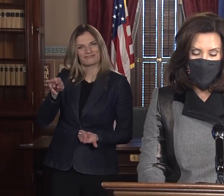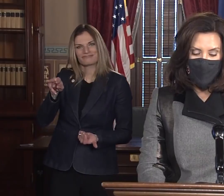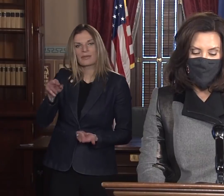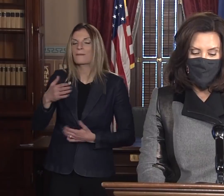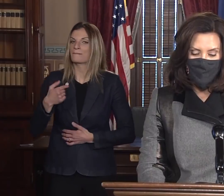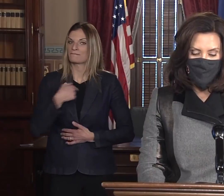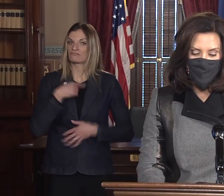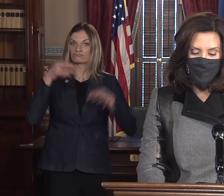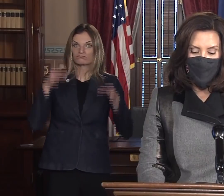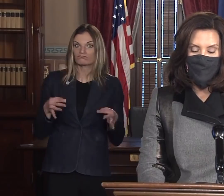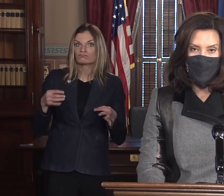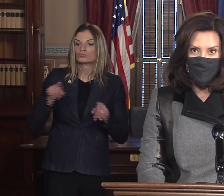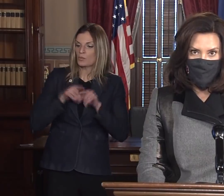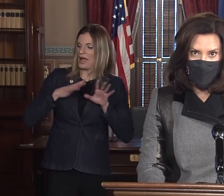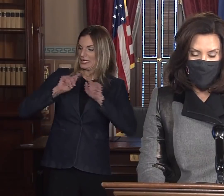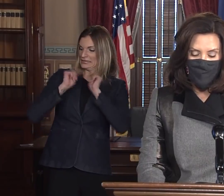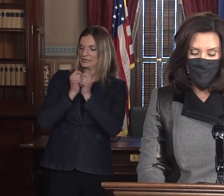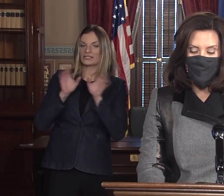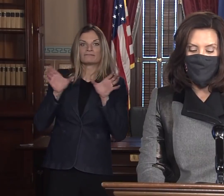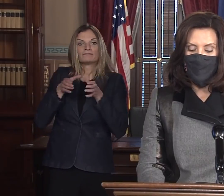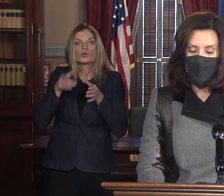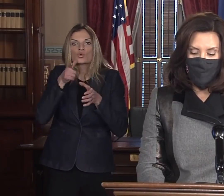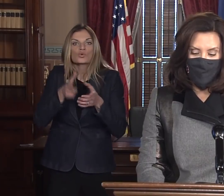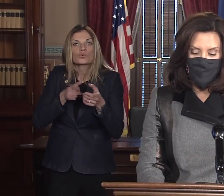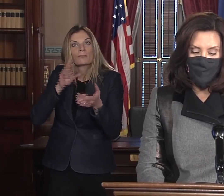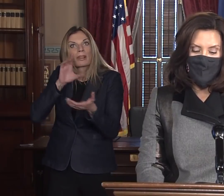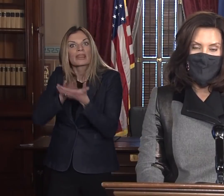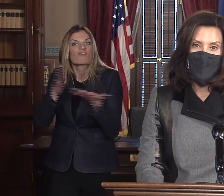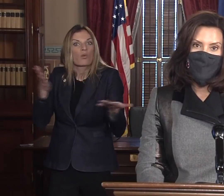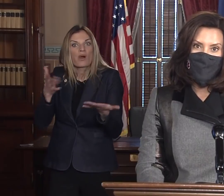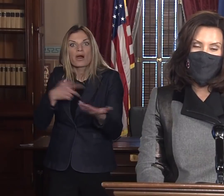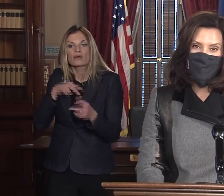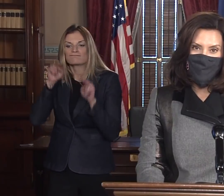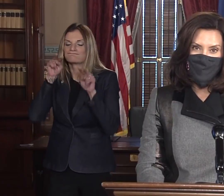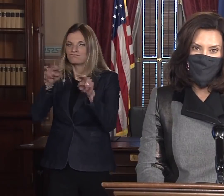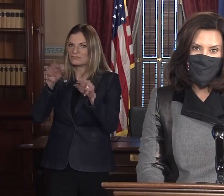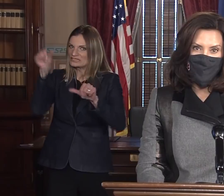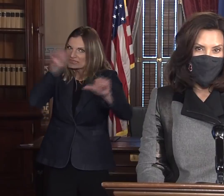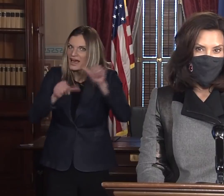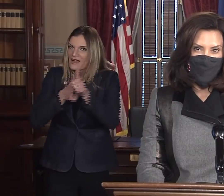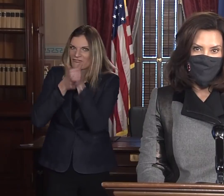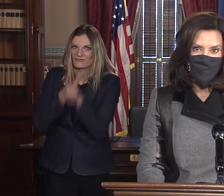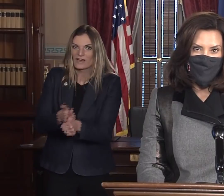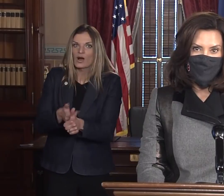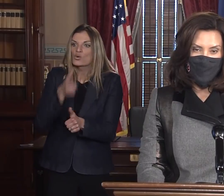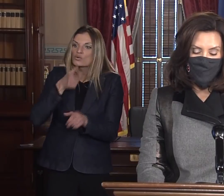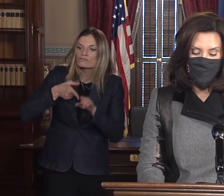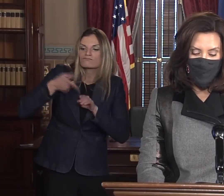EXPERTS ACROSS THE COUNTRY. LET ME BE CLEAR. MY ADMINISTRATION WILL CONTINUE TO MAKE DECISIONS BASED ON